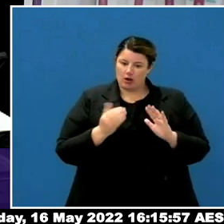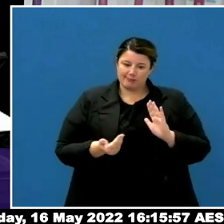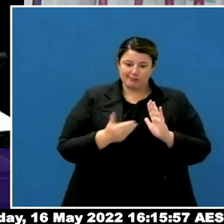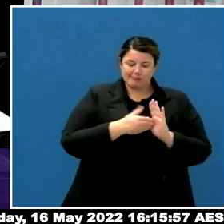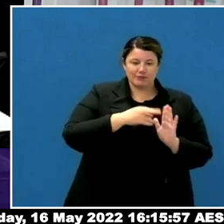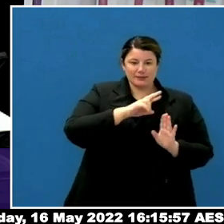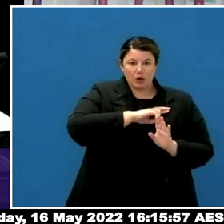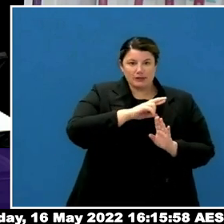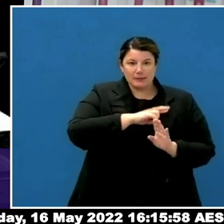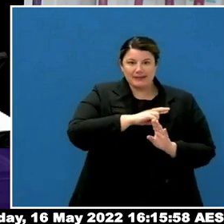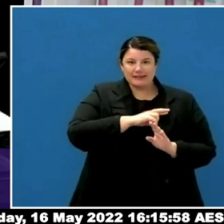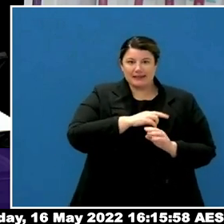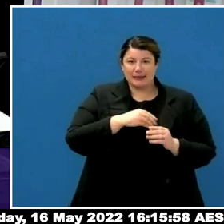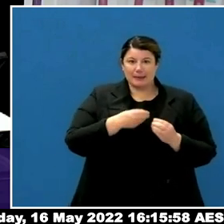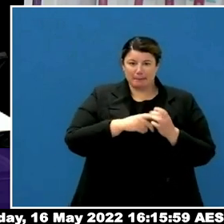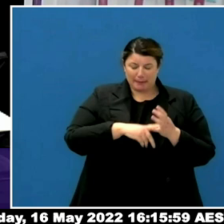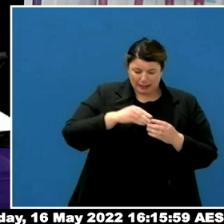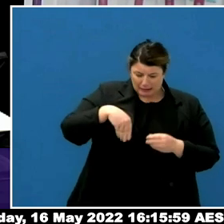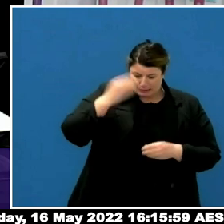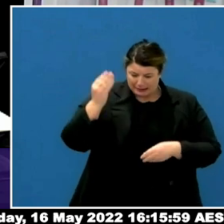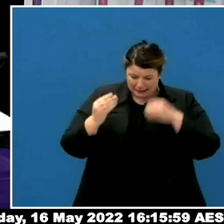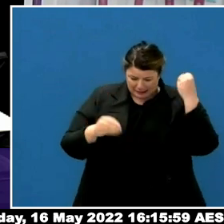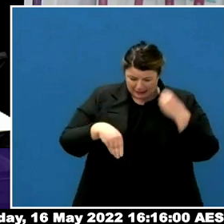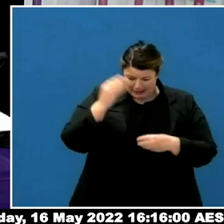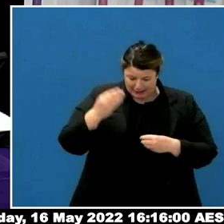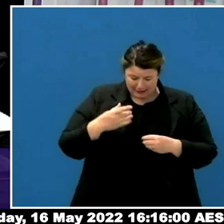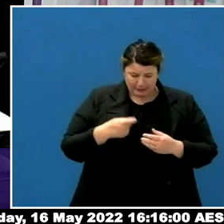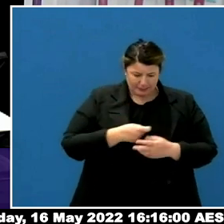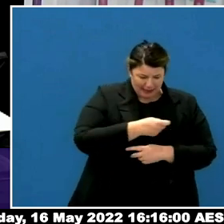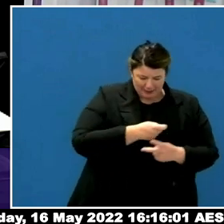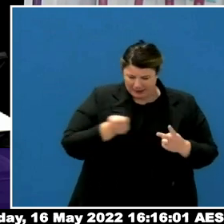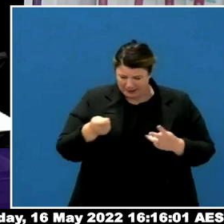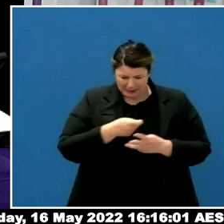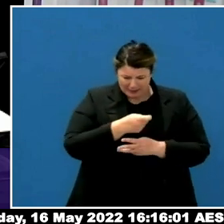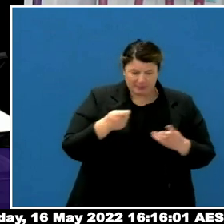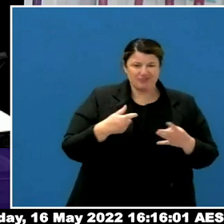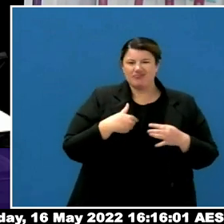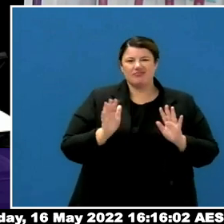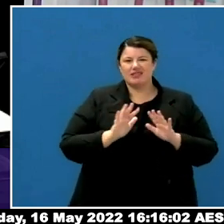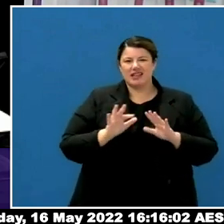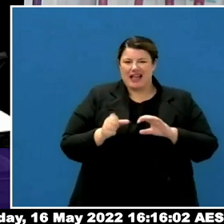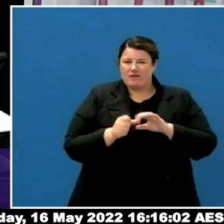and paying them ourselves, but we also didn't know exactly where all the funds were